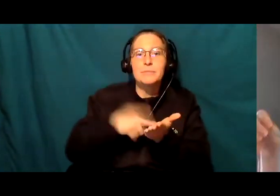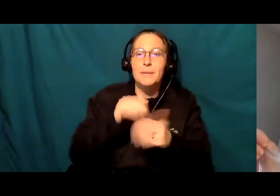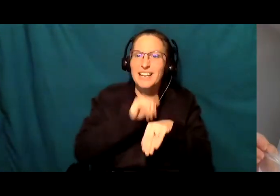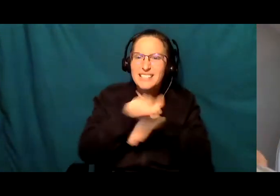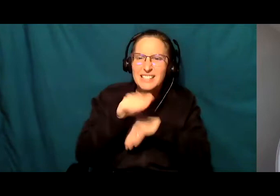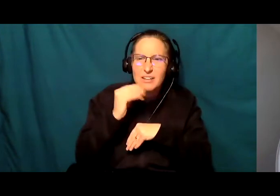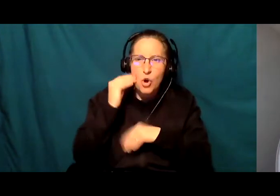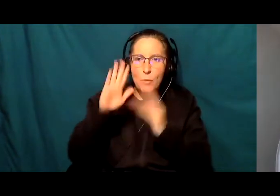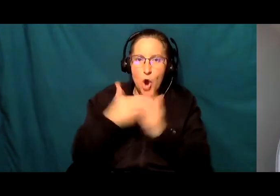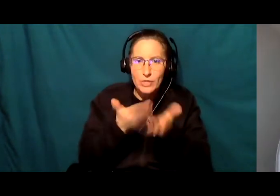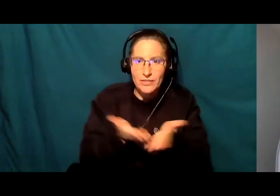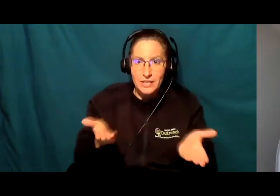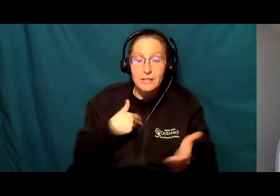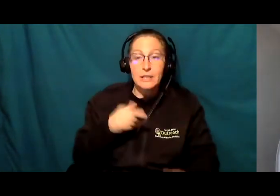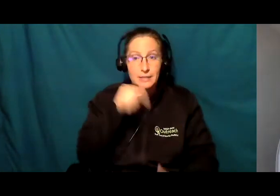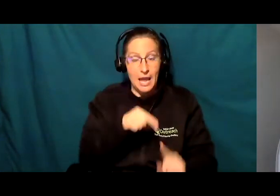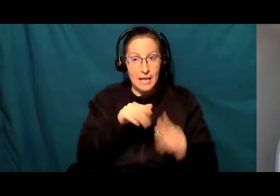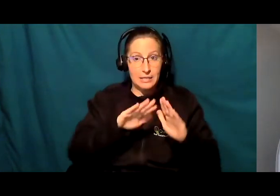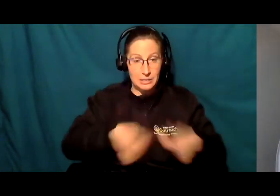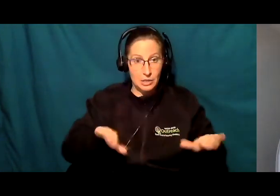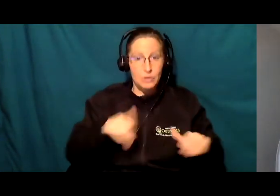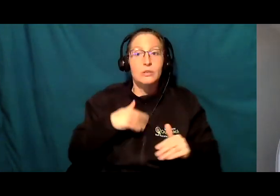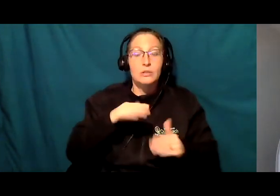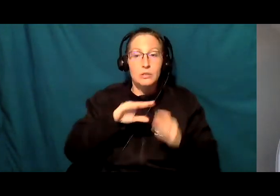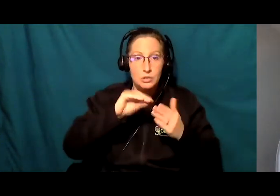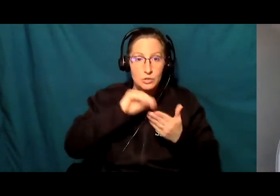and she can attach them, or sometimes I've made them myself.